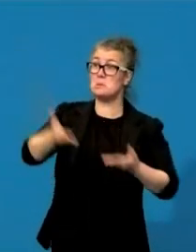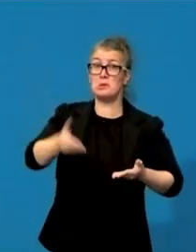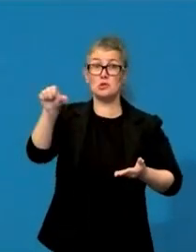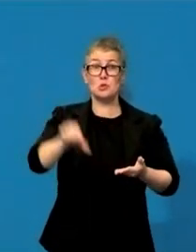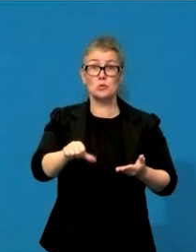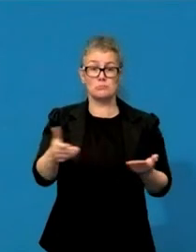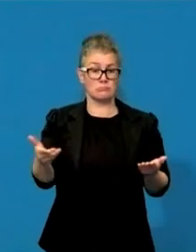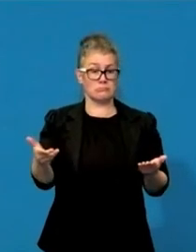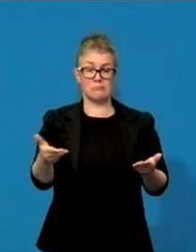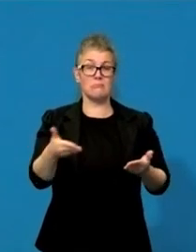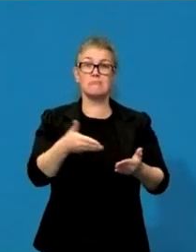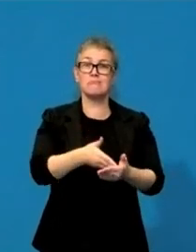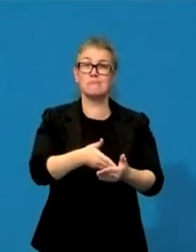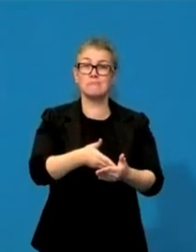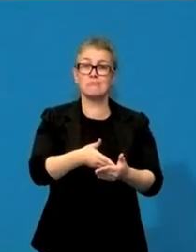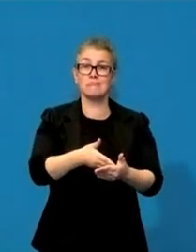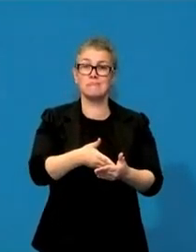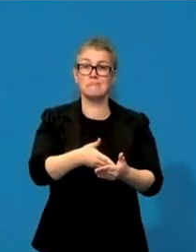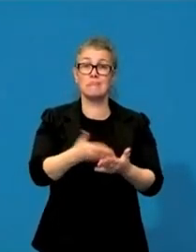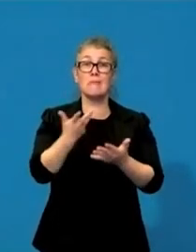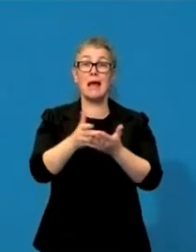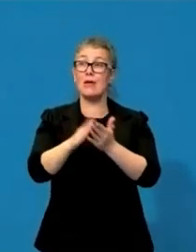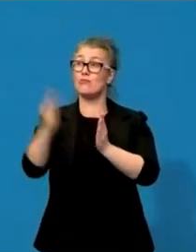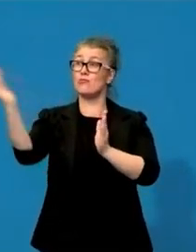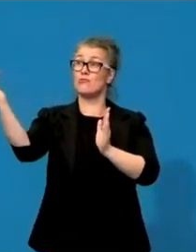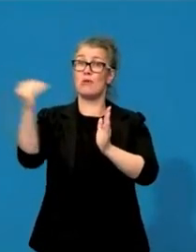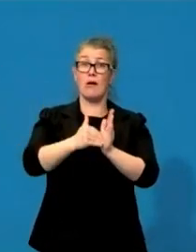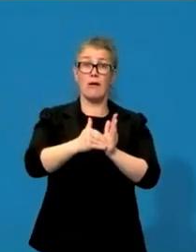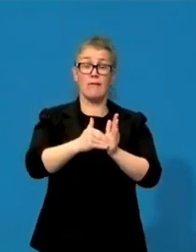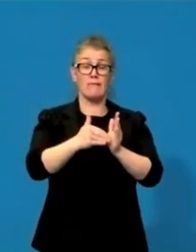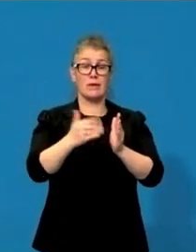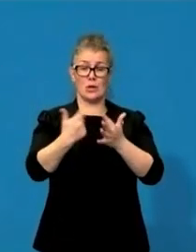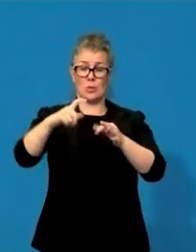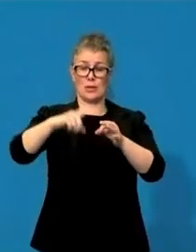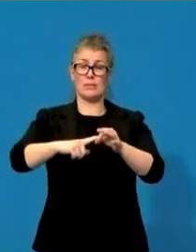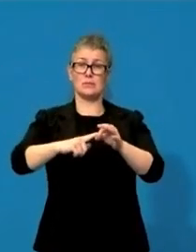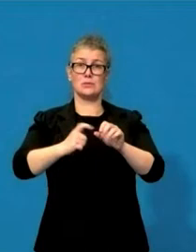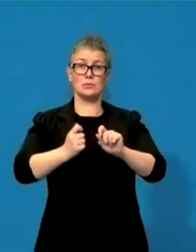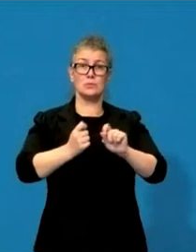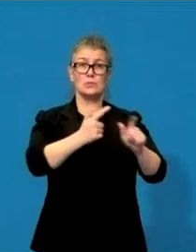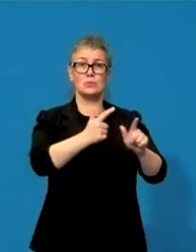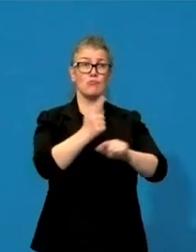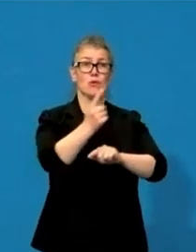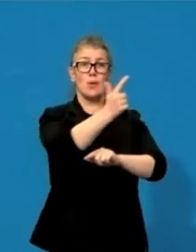golden rule in delivering equipment into a remote area is that it must be robust and it